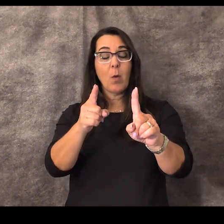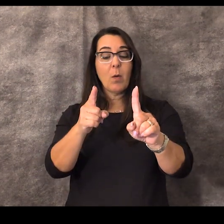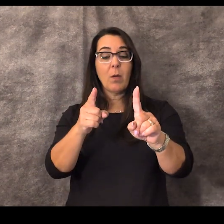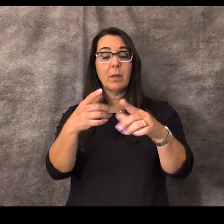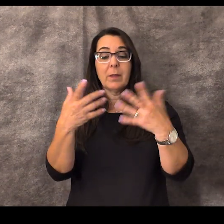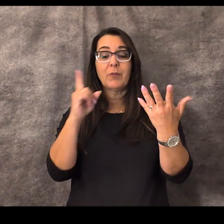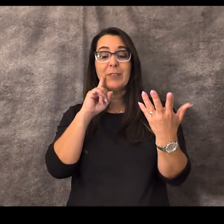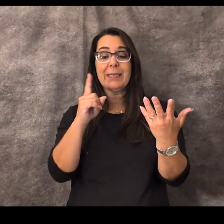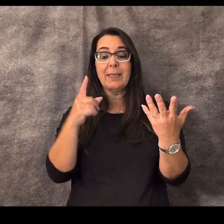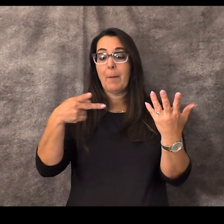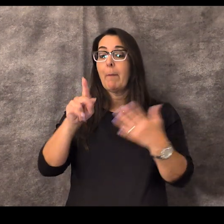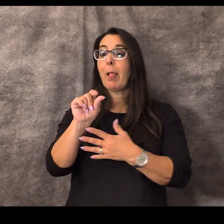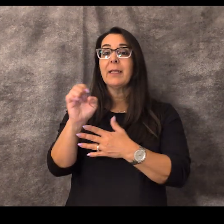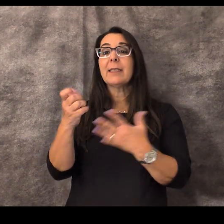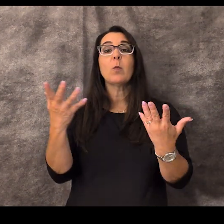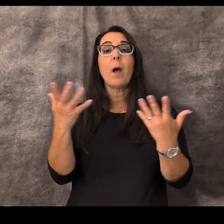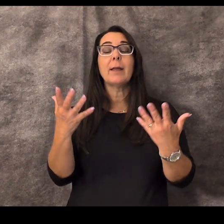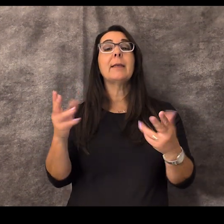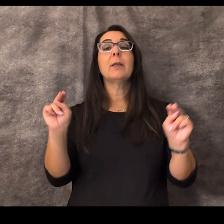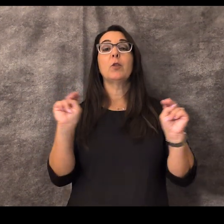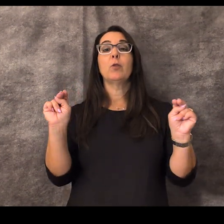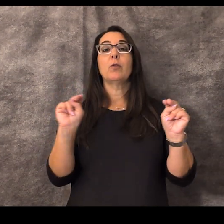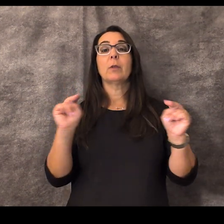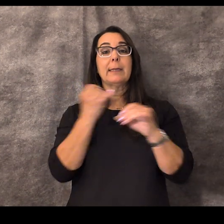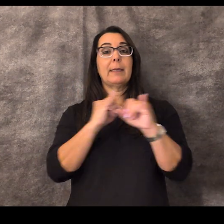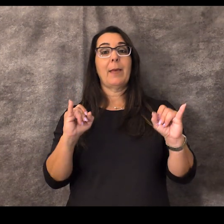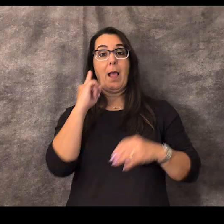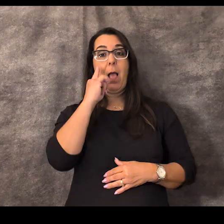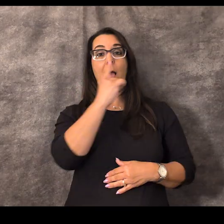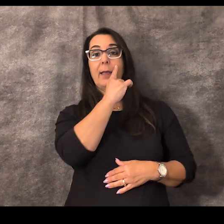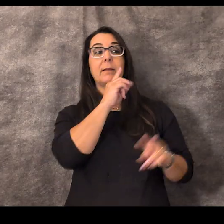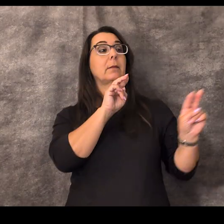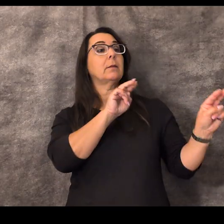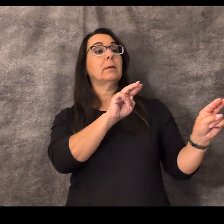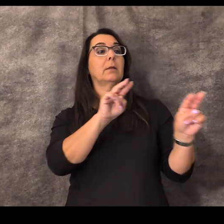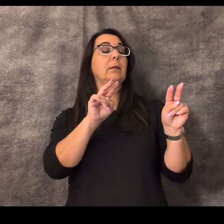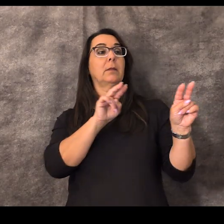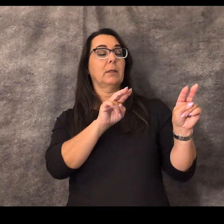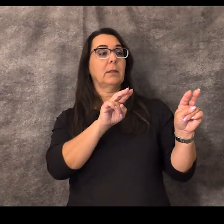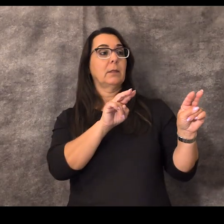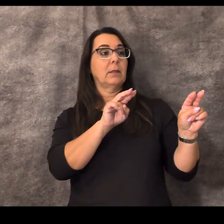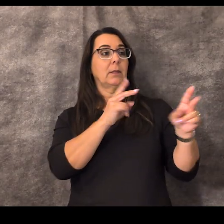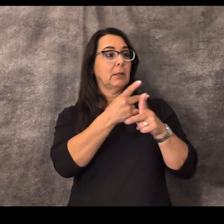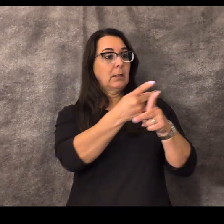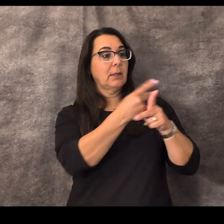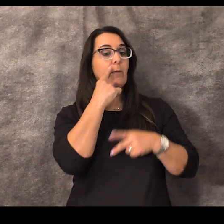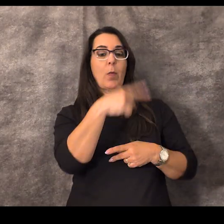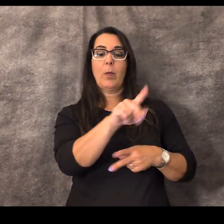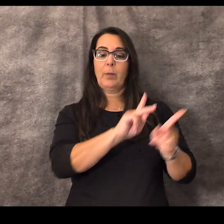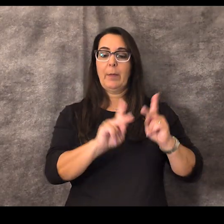an independent set of eyes for for the folks that are, DDS conserved.